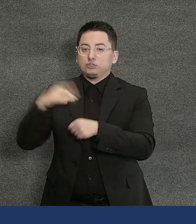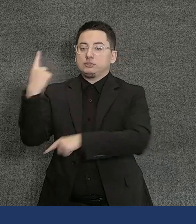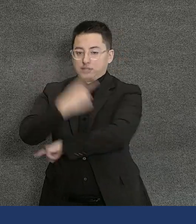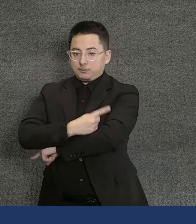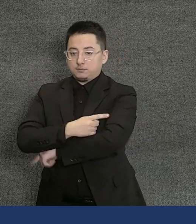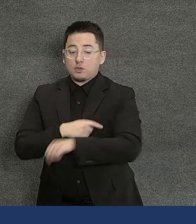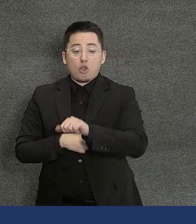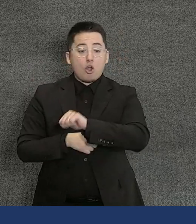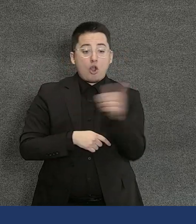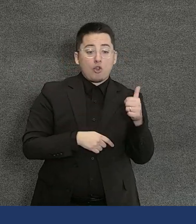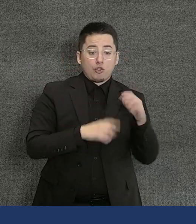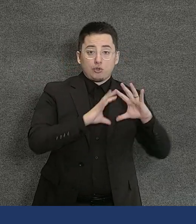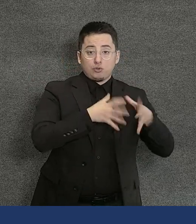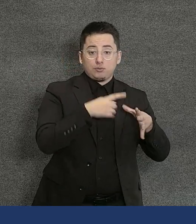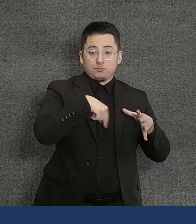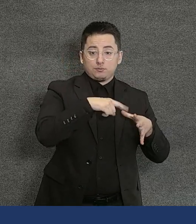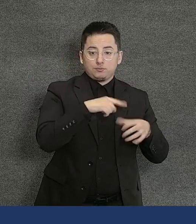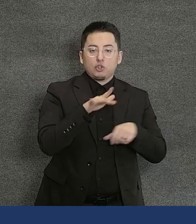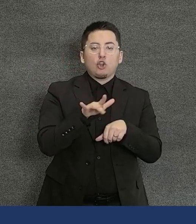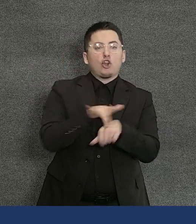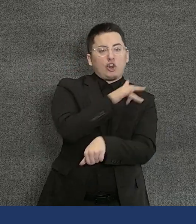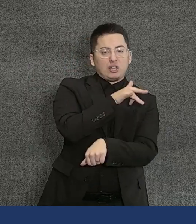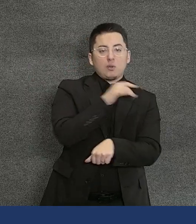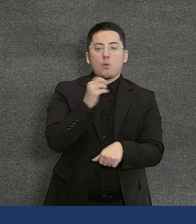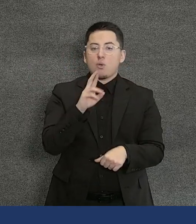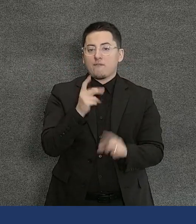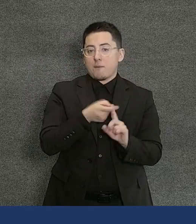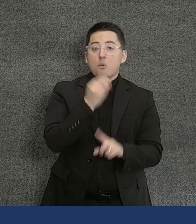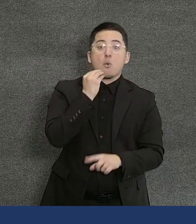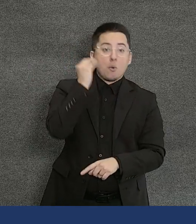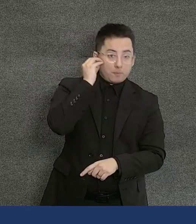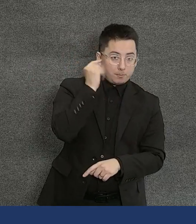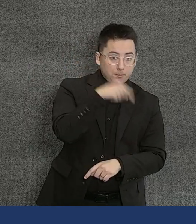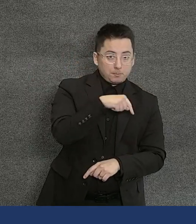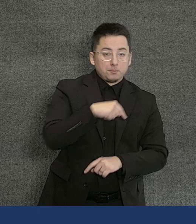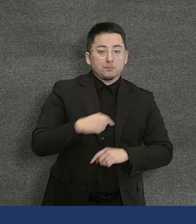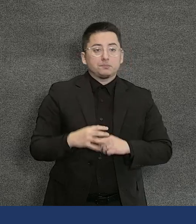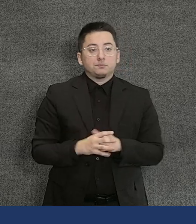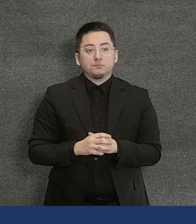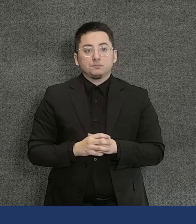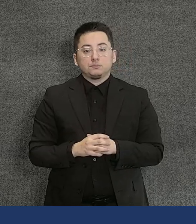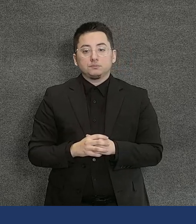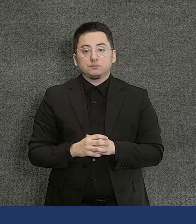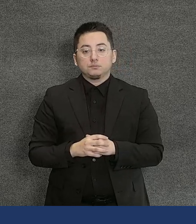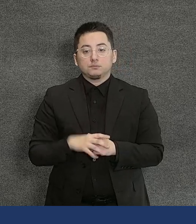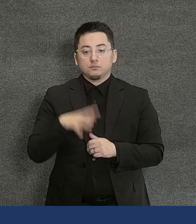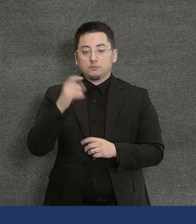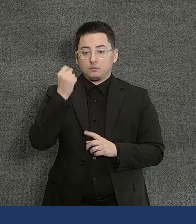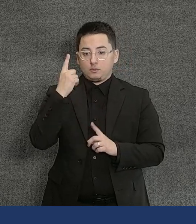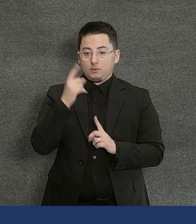So it's growing in popularity. But here's the special piece that we're particularly proud of.